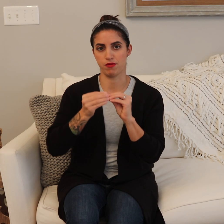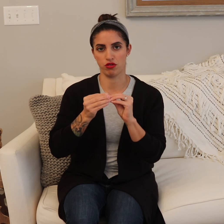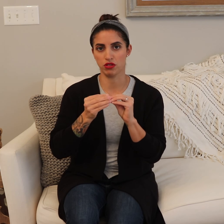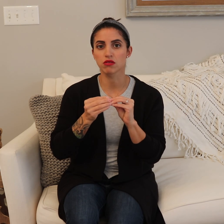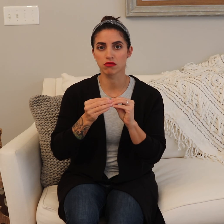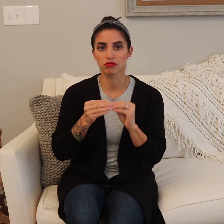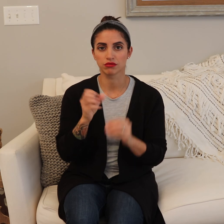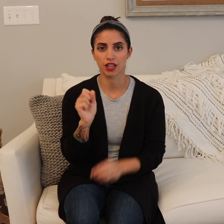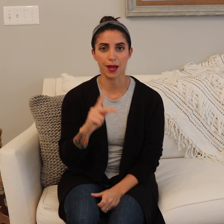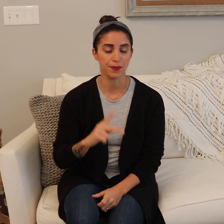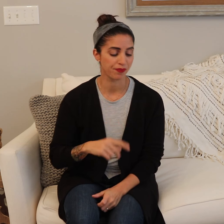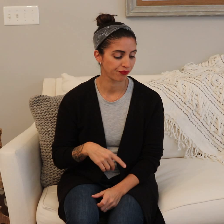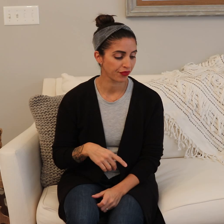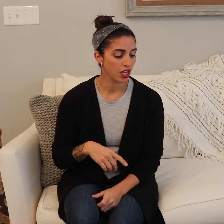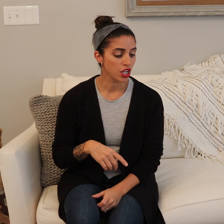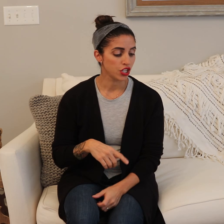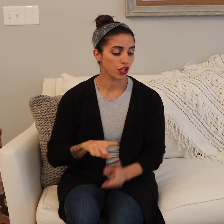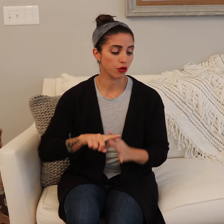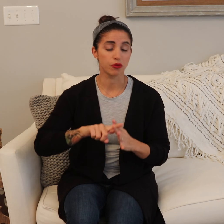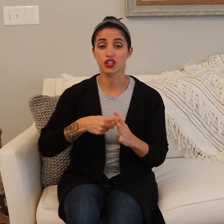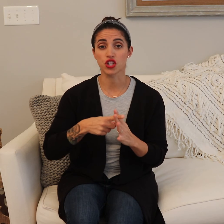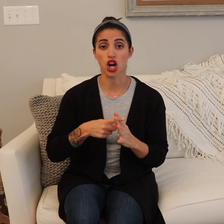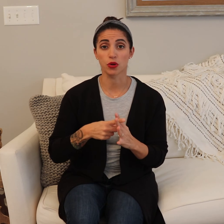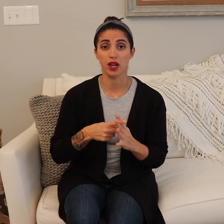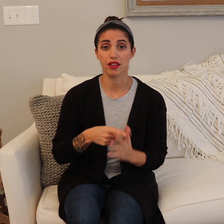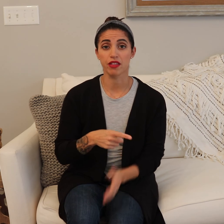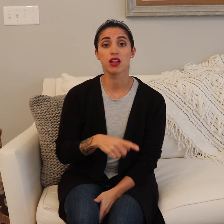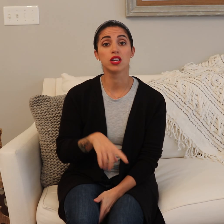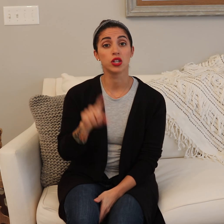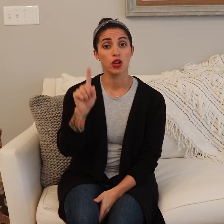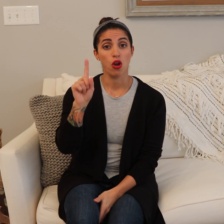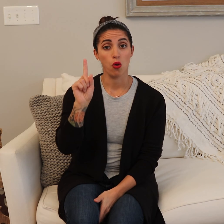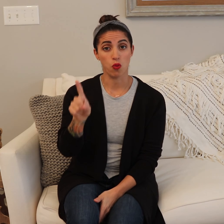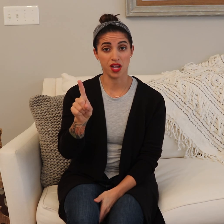numbers. Ok? So I'm gonna start with